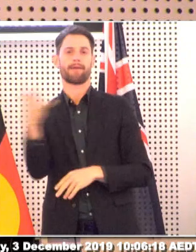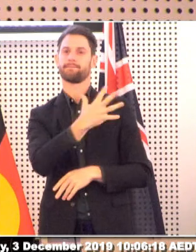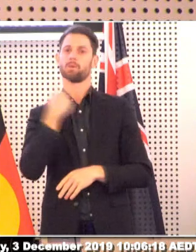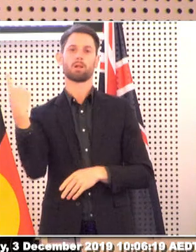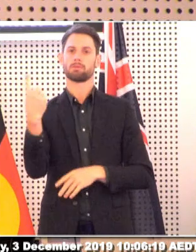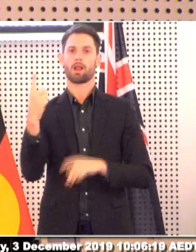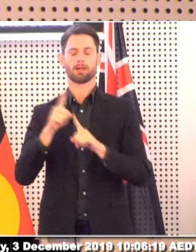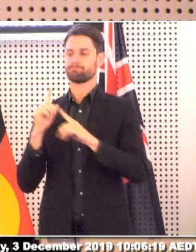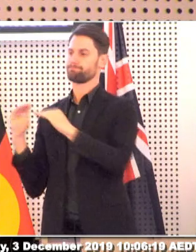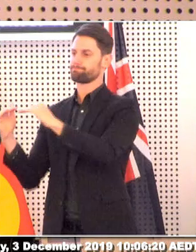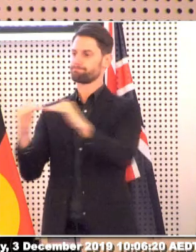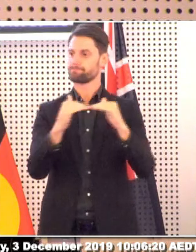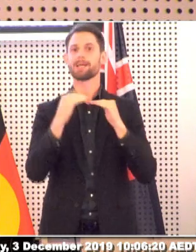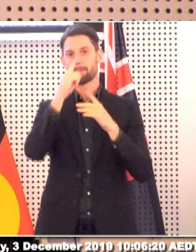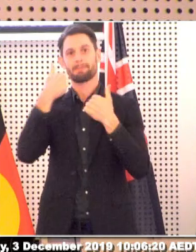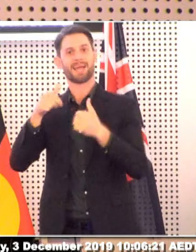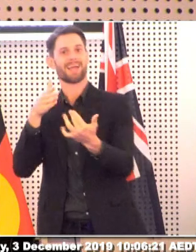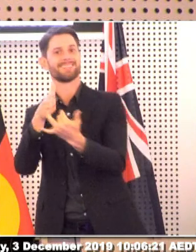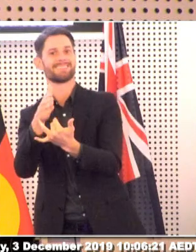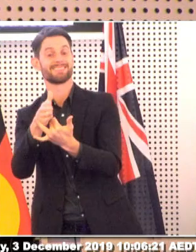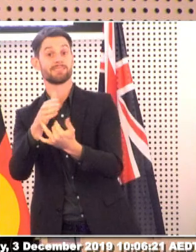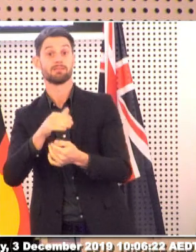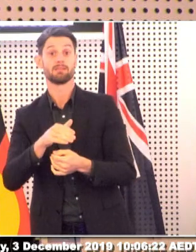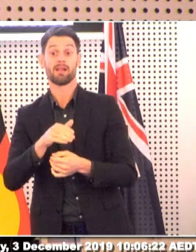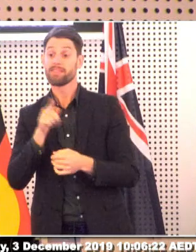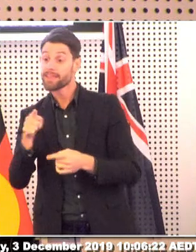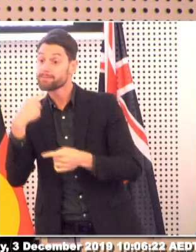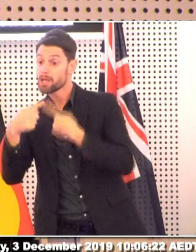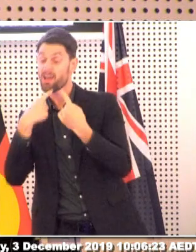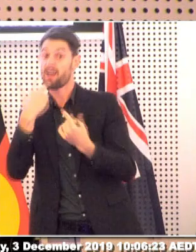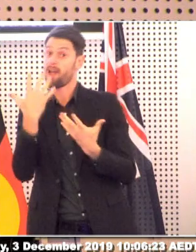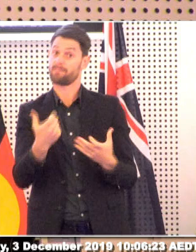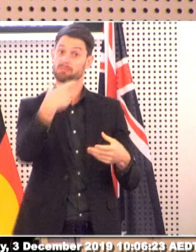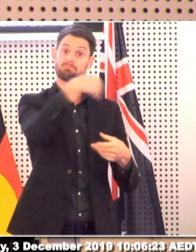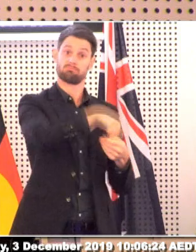These aspects are outlined in the Convention on the Rights of Persons with